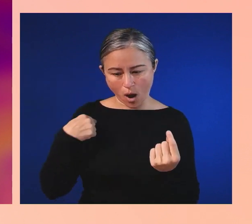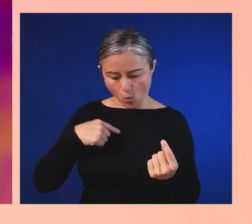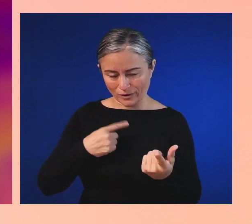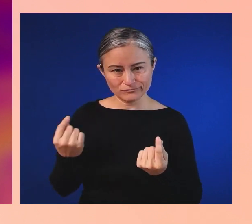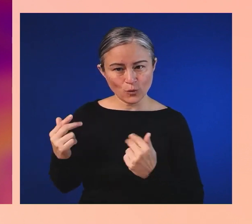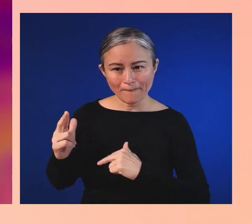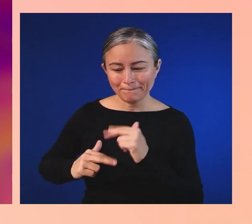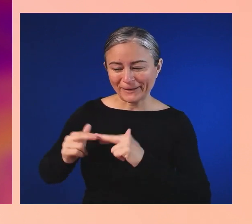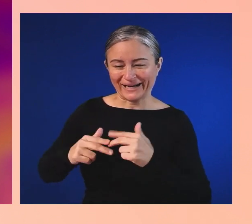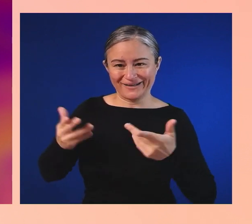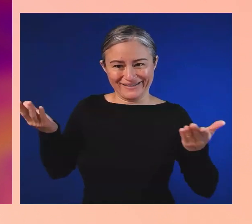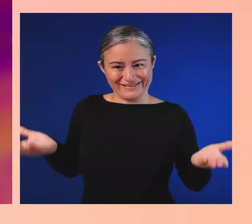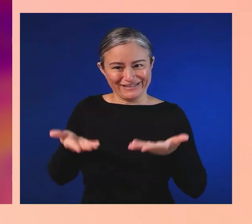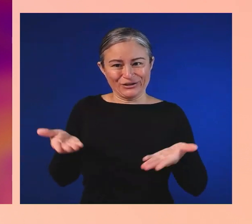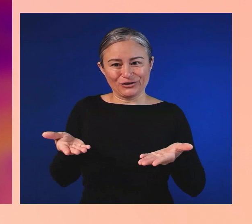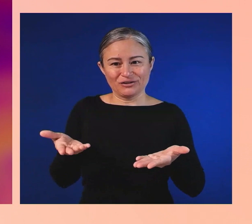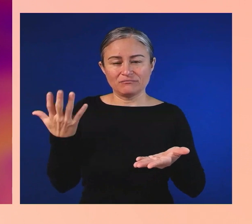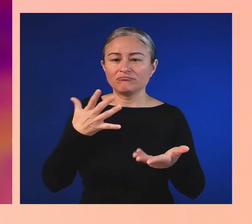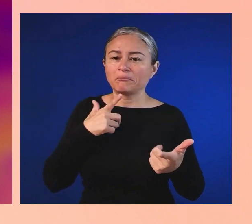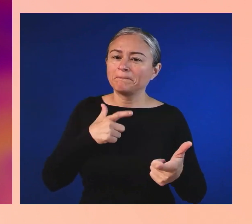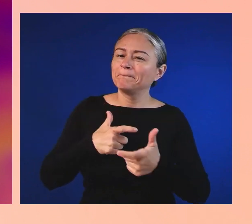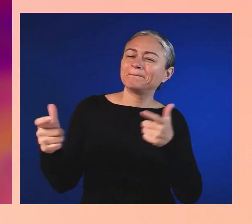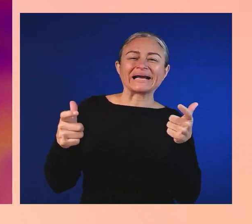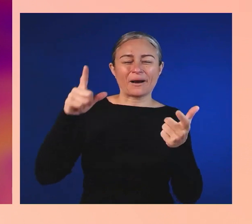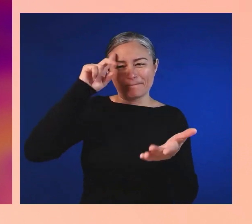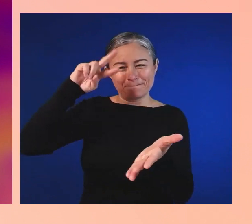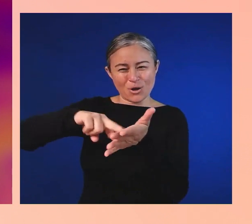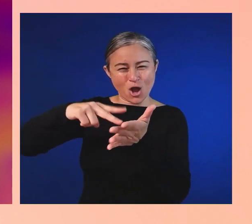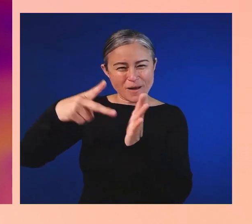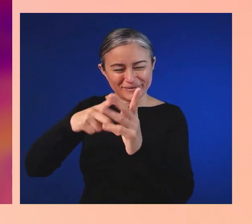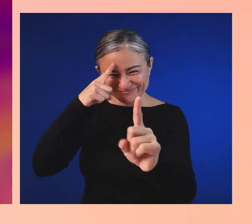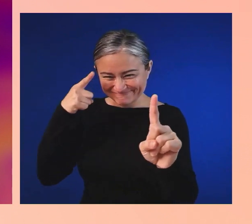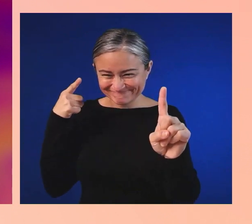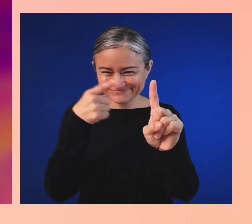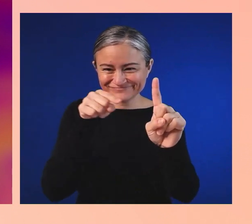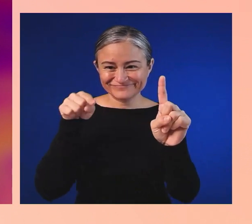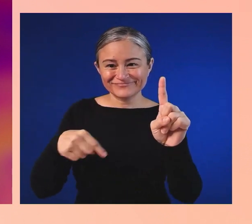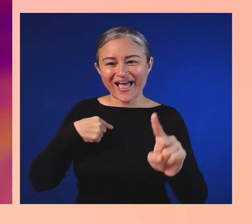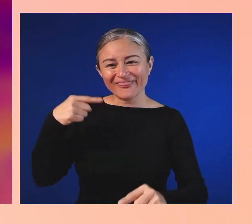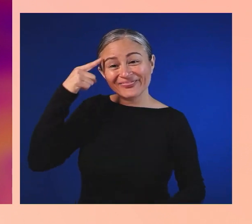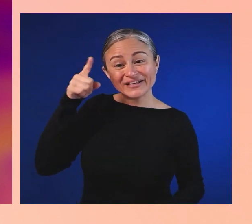Then I think Doug had mentioned it, or maybe Cathy, like we're just creating something cool.